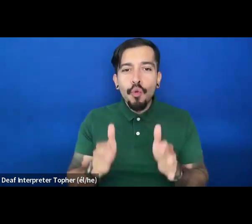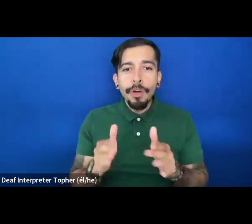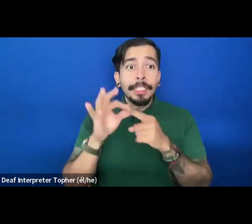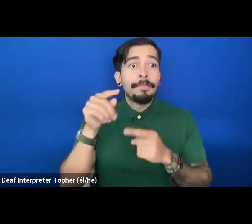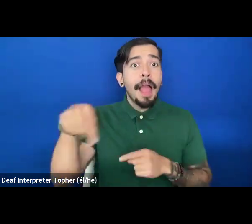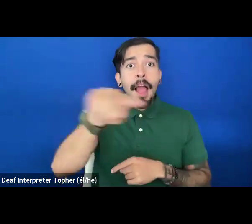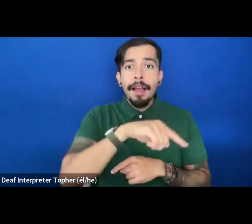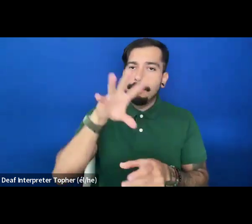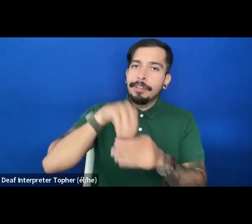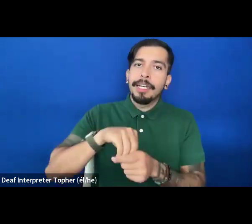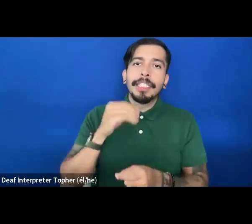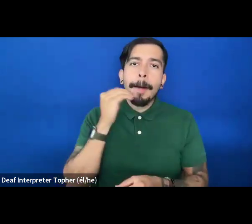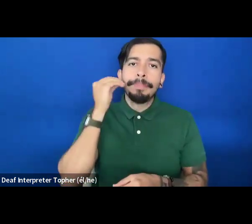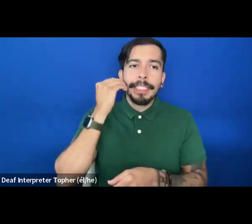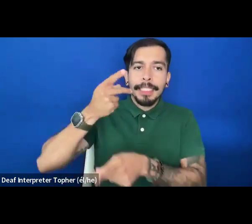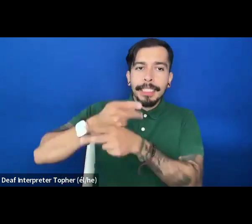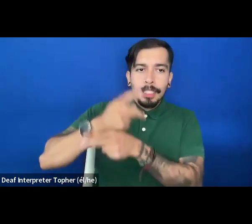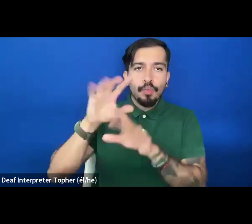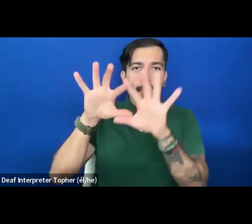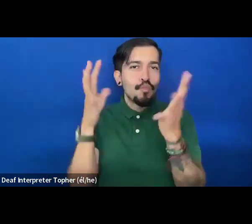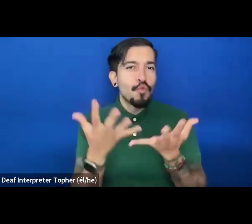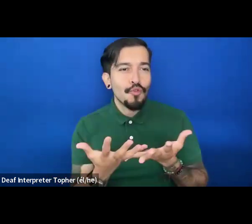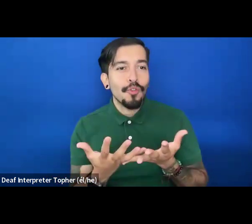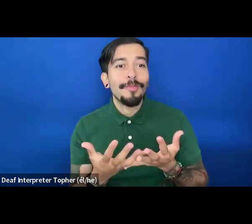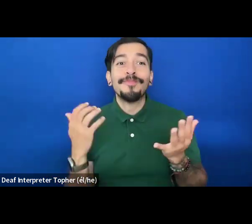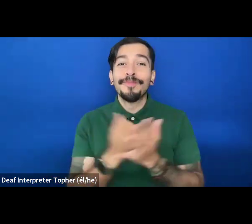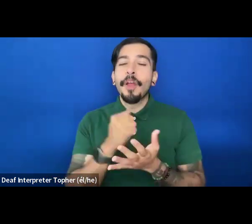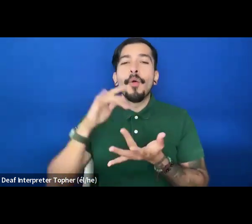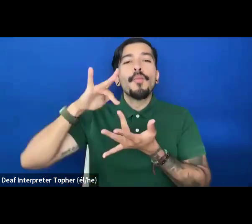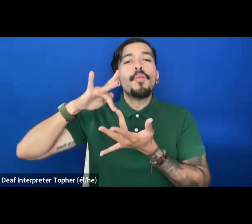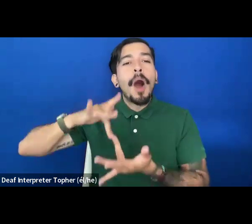We're gonna be grounding this conversation in the history of care work, which has deep roots